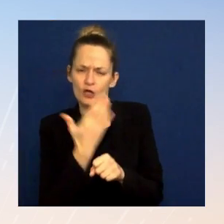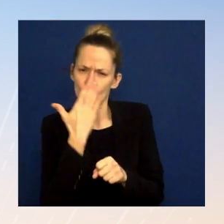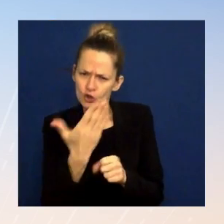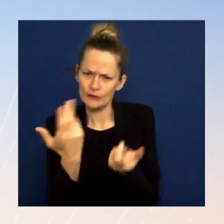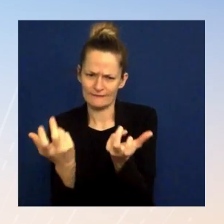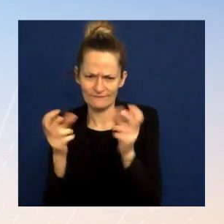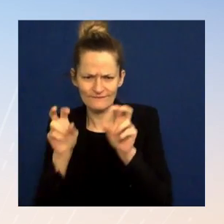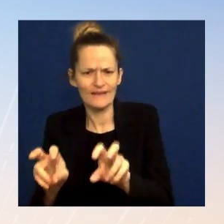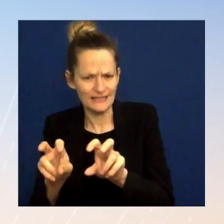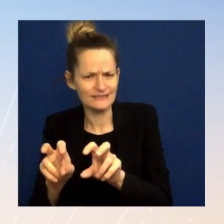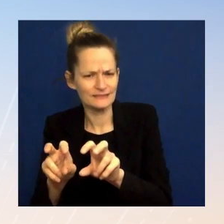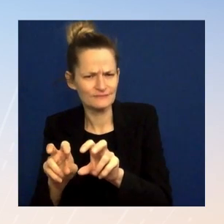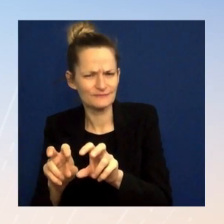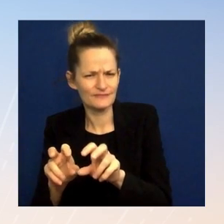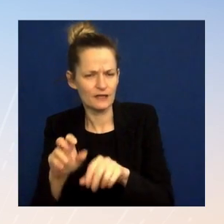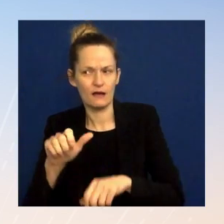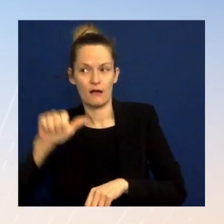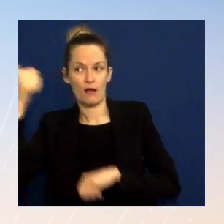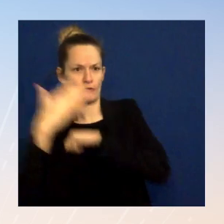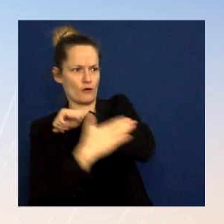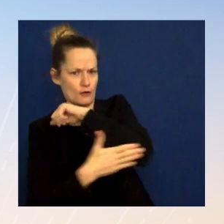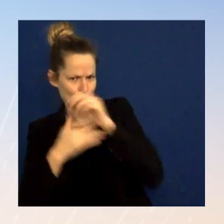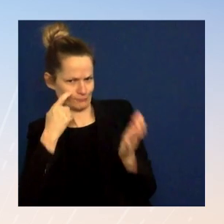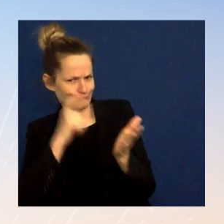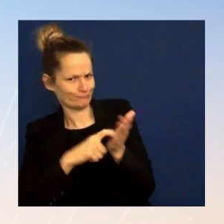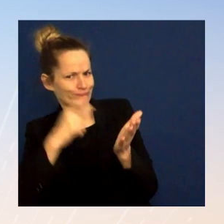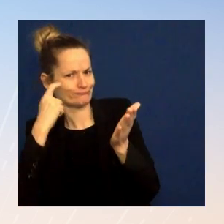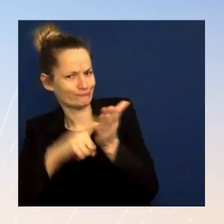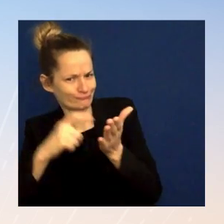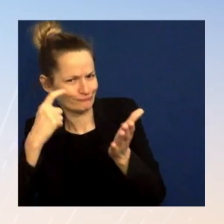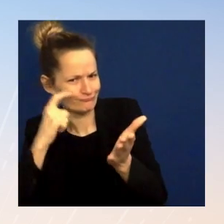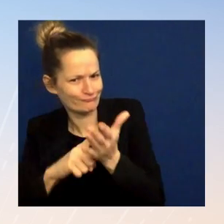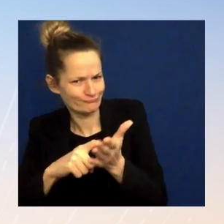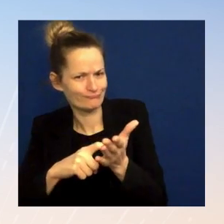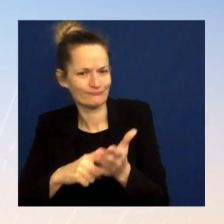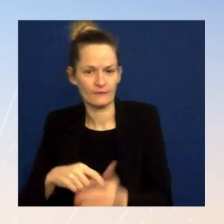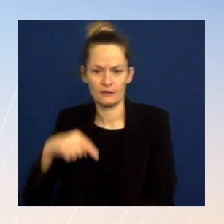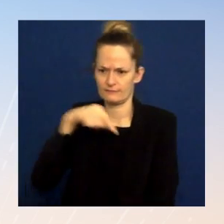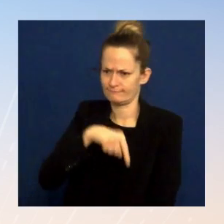has a set of democratic institutions, has a Congress; that this is a process; that it needs to be worked through.